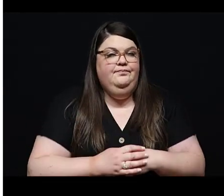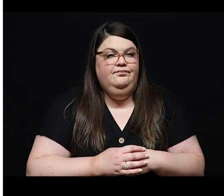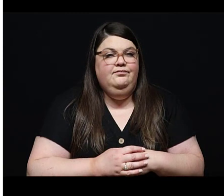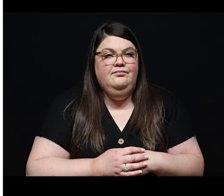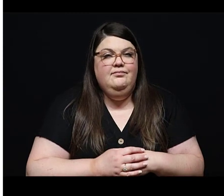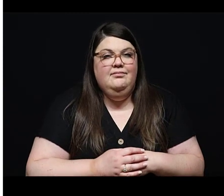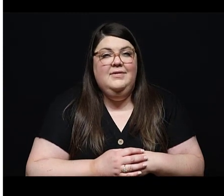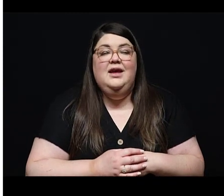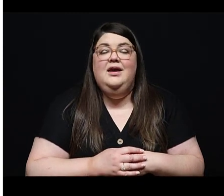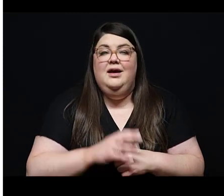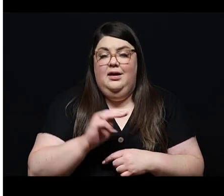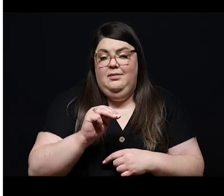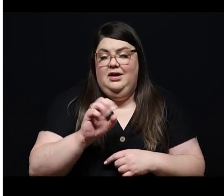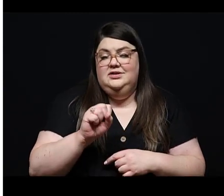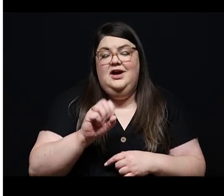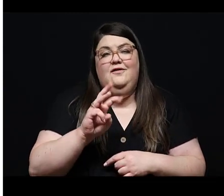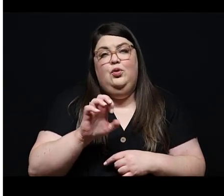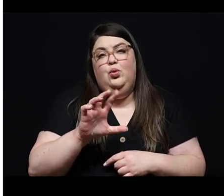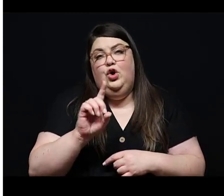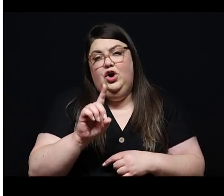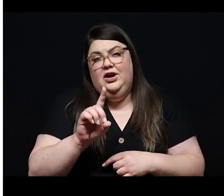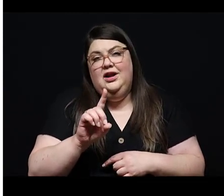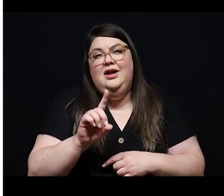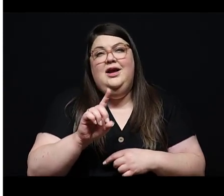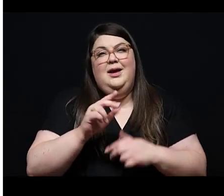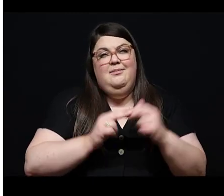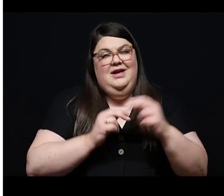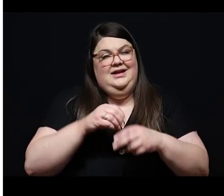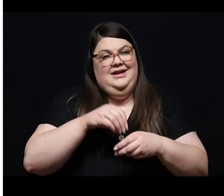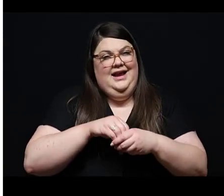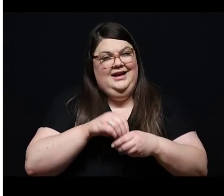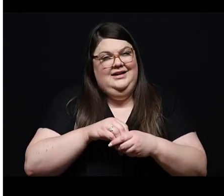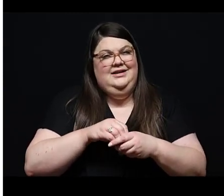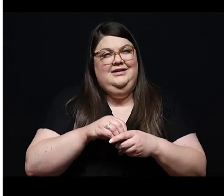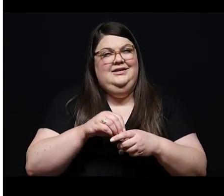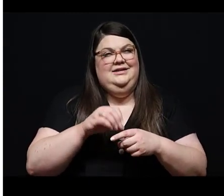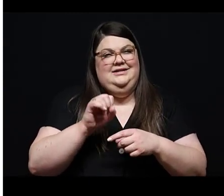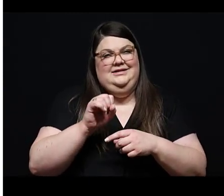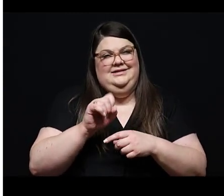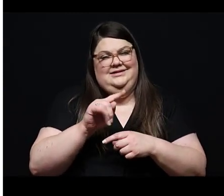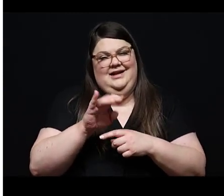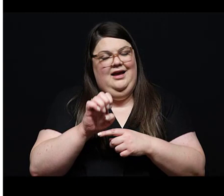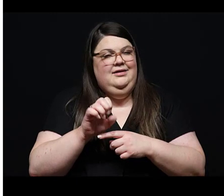Title style is not recognized by many assistive technology devices and should not be used.